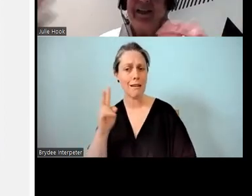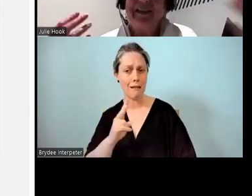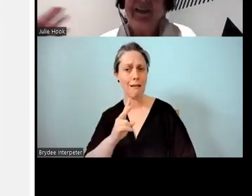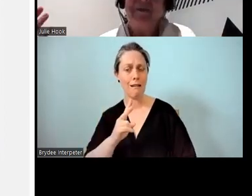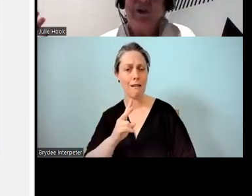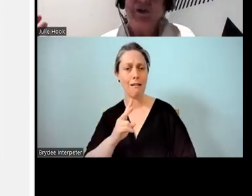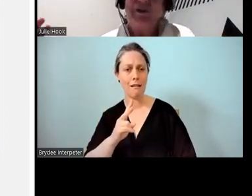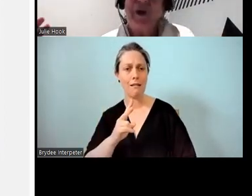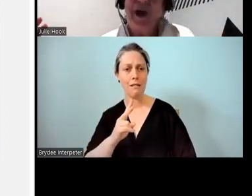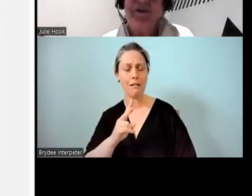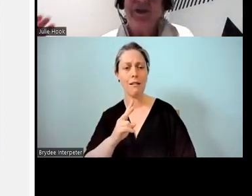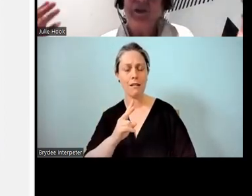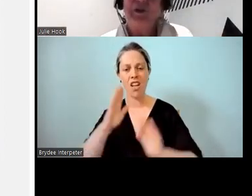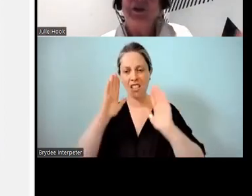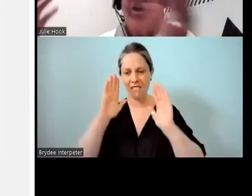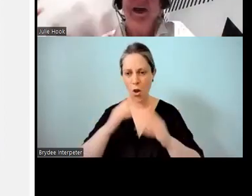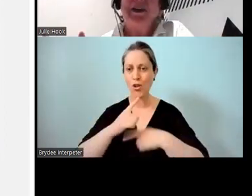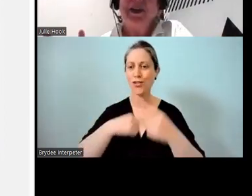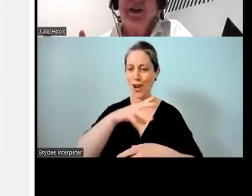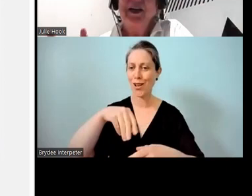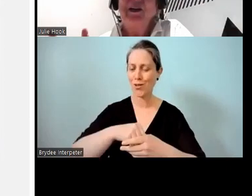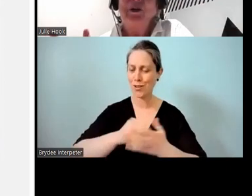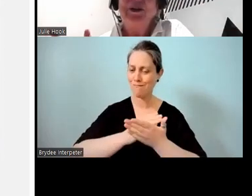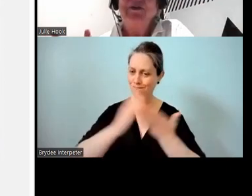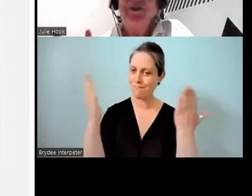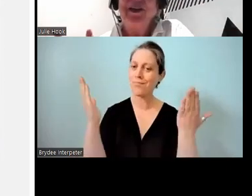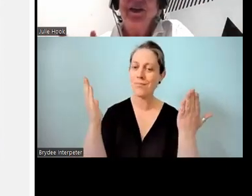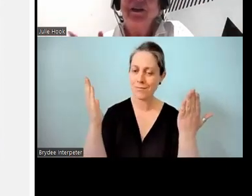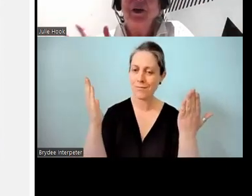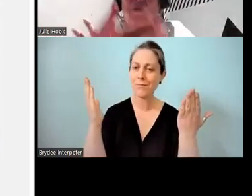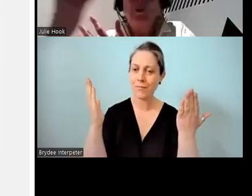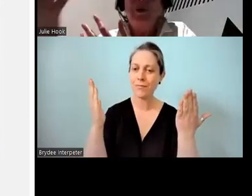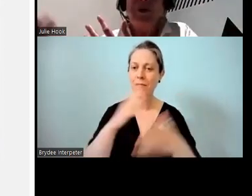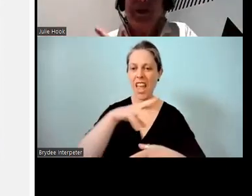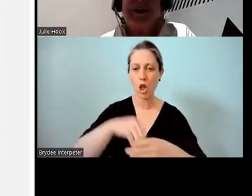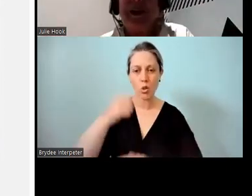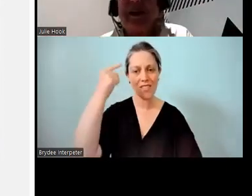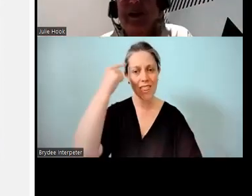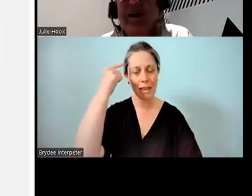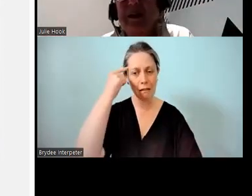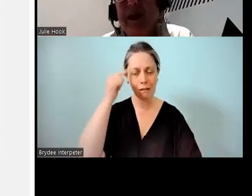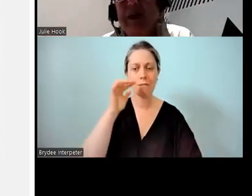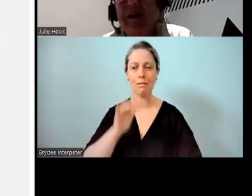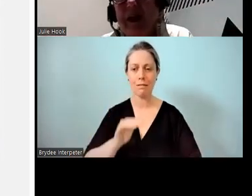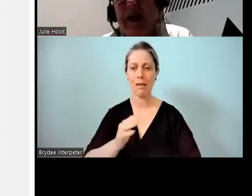can see the focus around inclusion and inclusive thinking with what they're seeing in Te Mātaiaho.